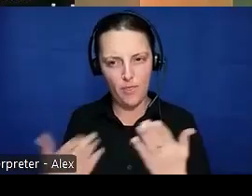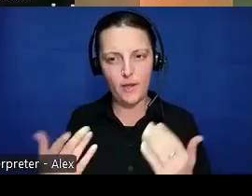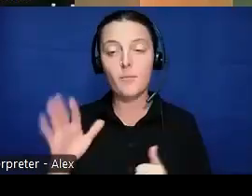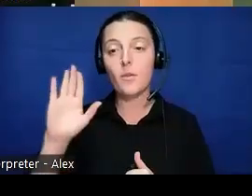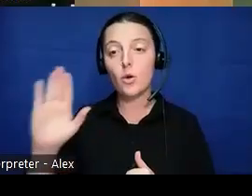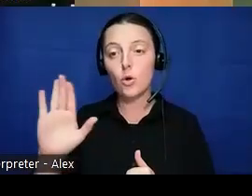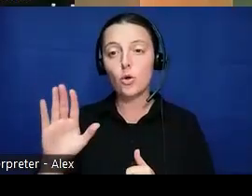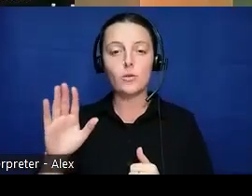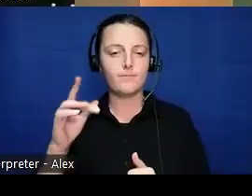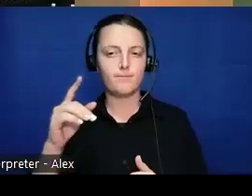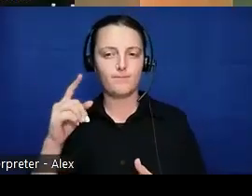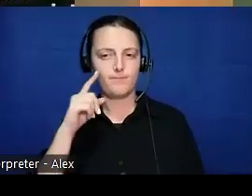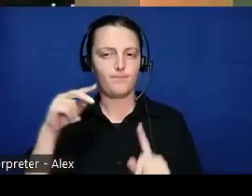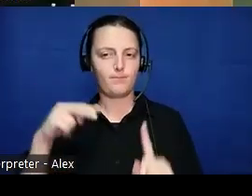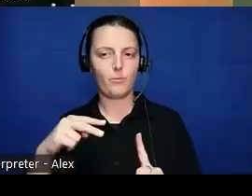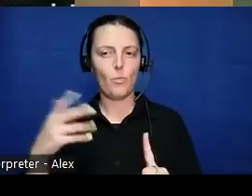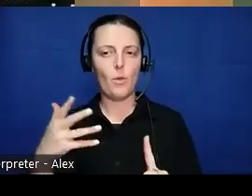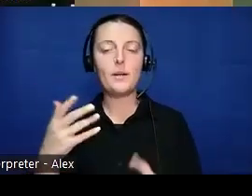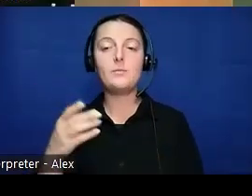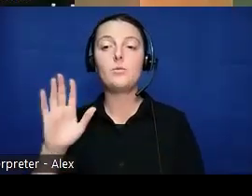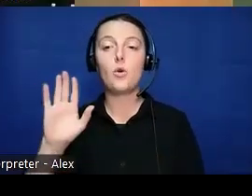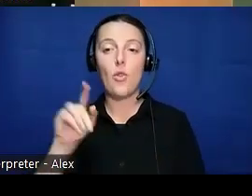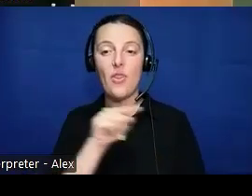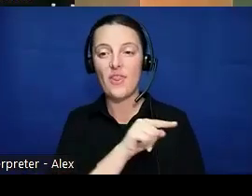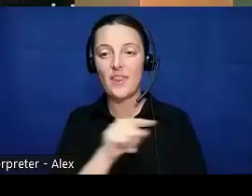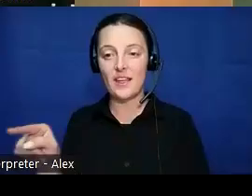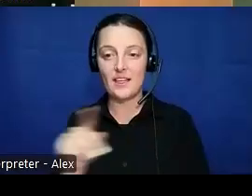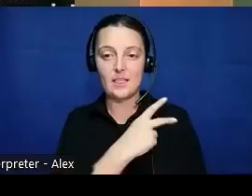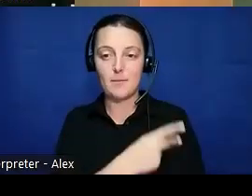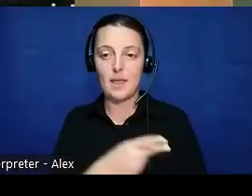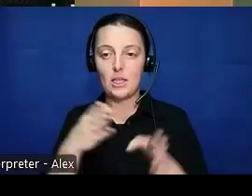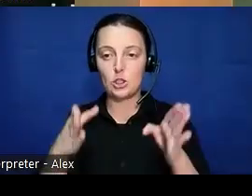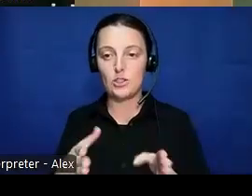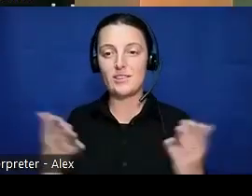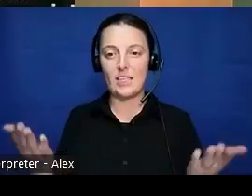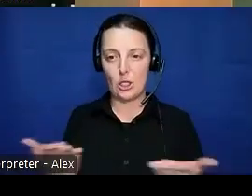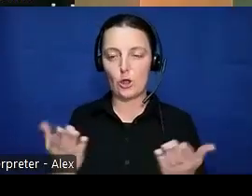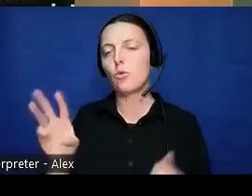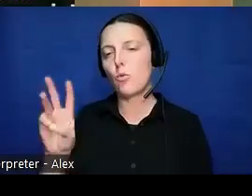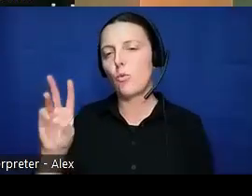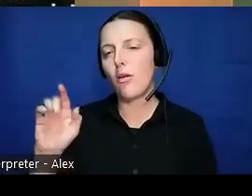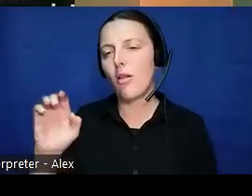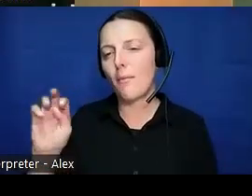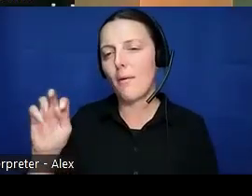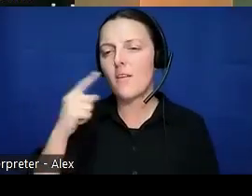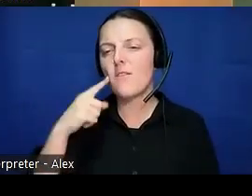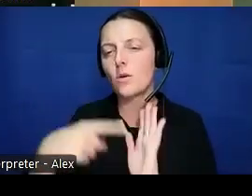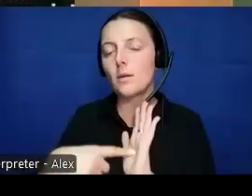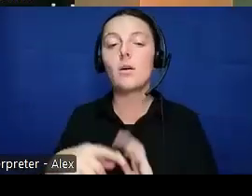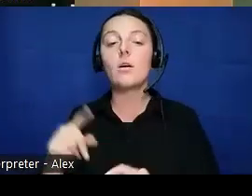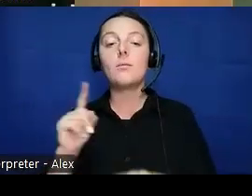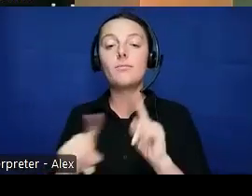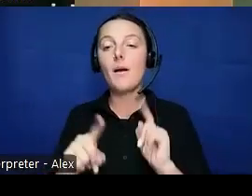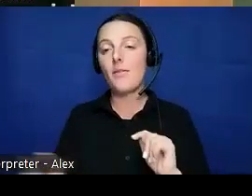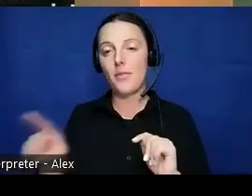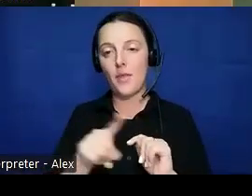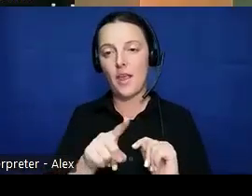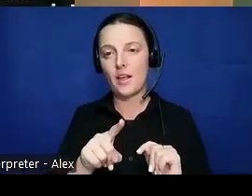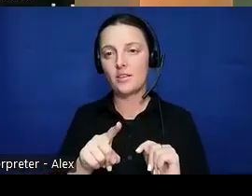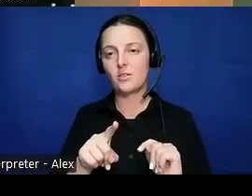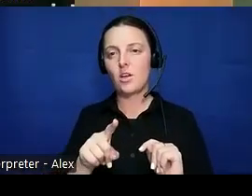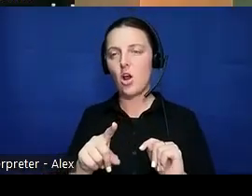patients are here um at Wilmont for example, but they uh are not being like seen. You know,